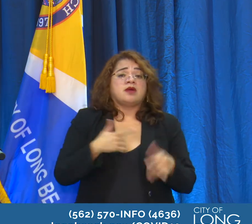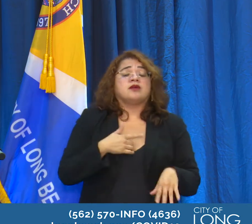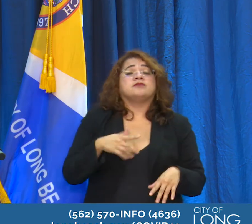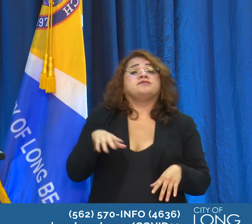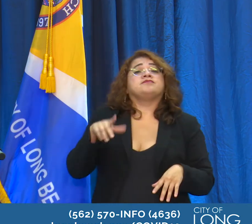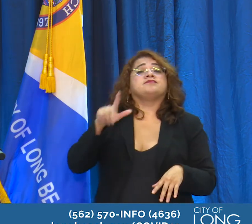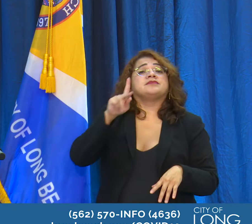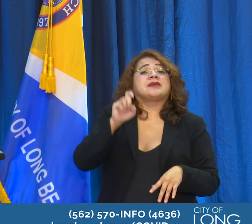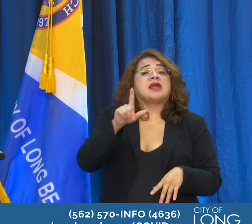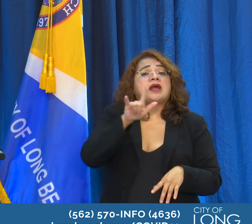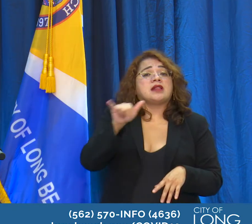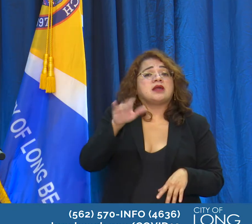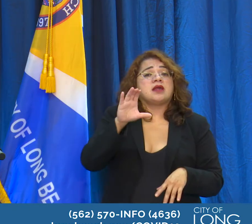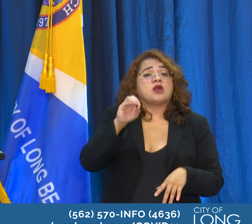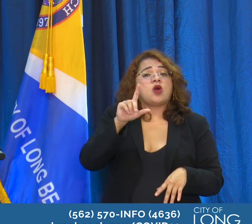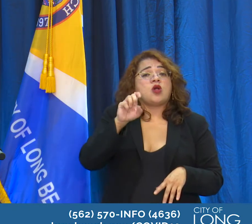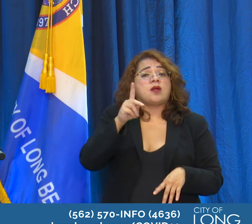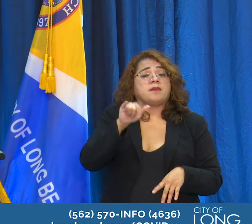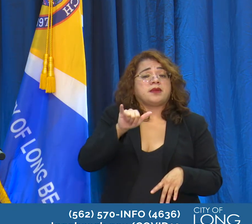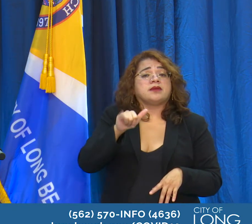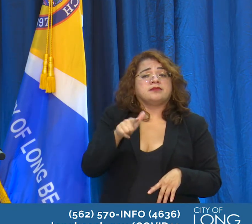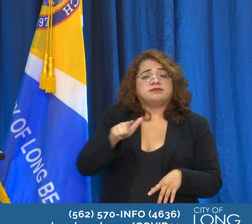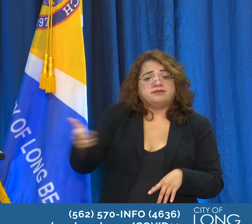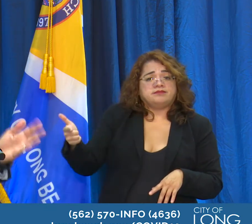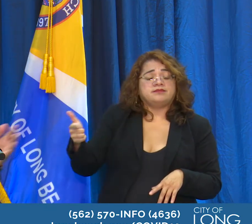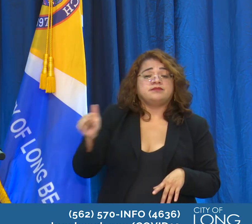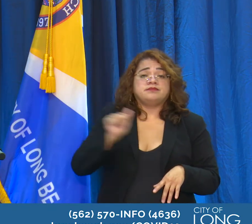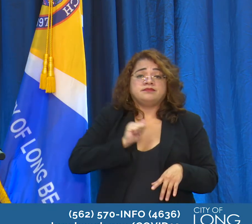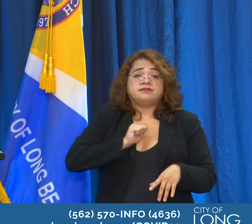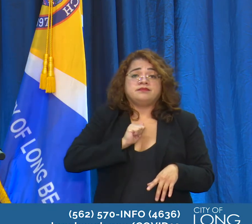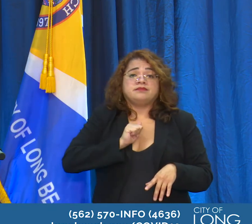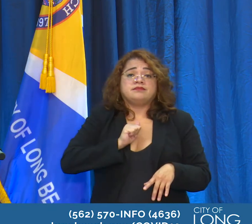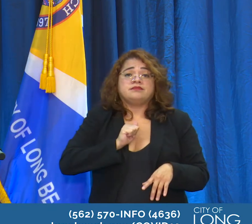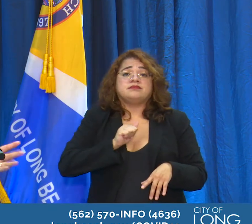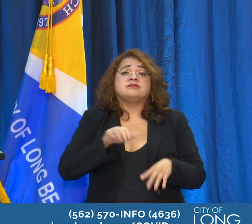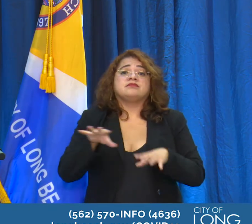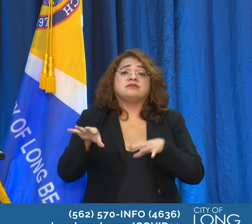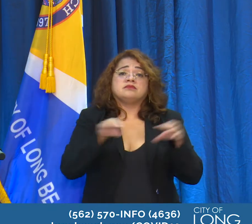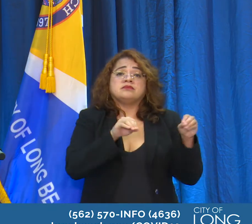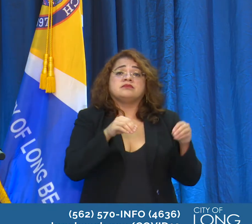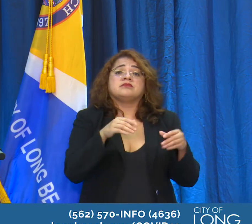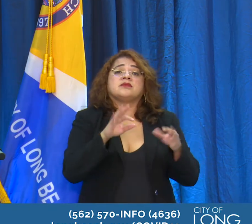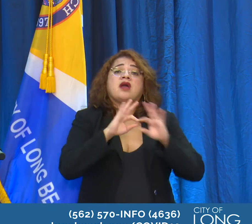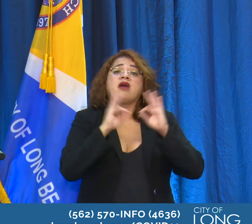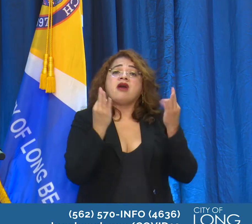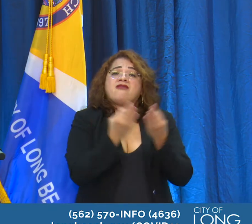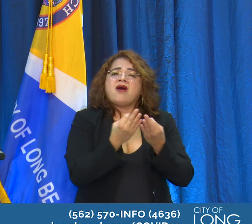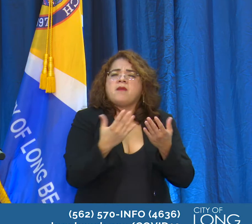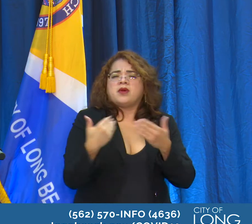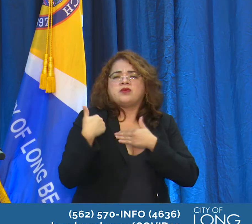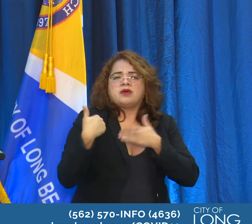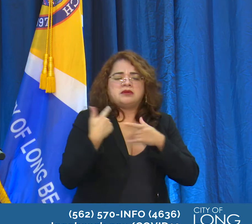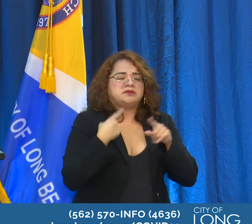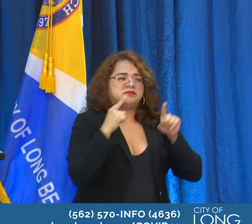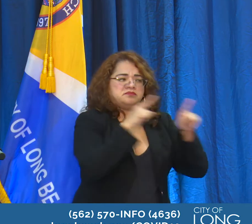She'll be doing our questions today. I have to head out to take care of family responsibilities but thank you again and we'll